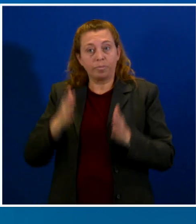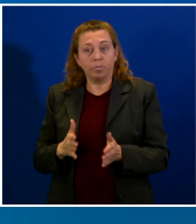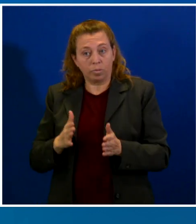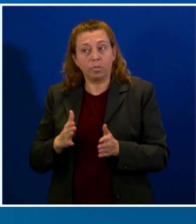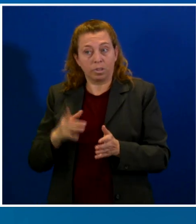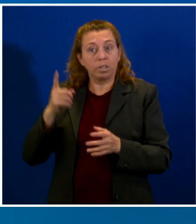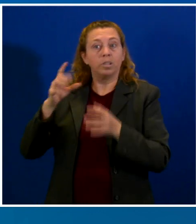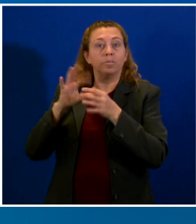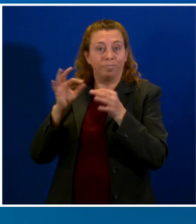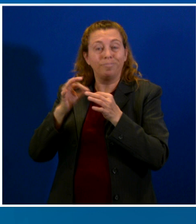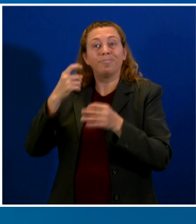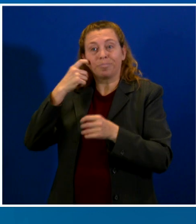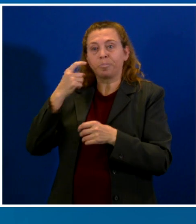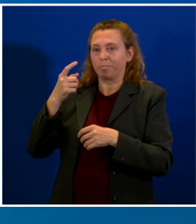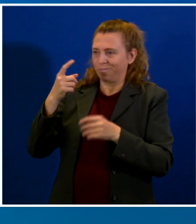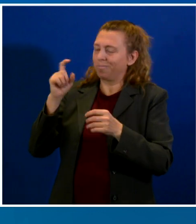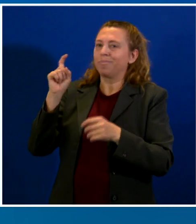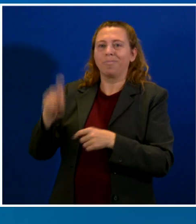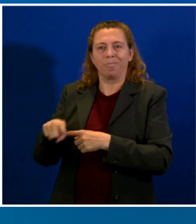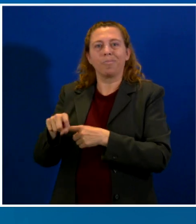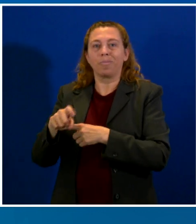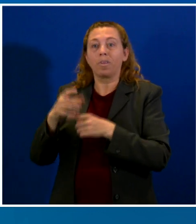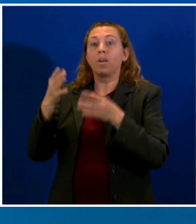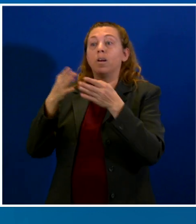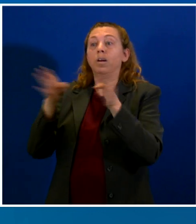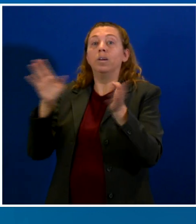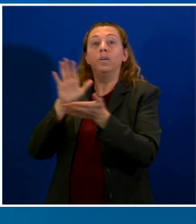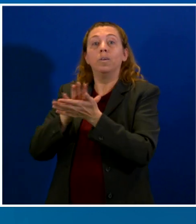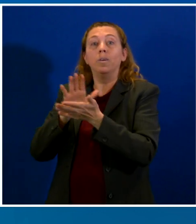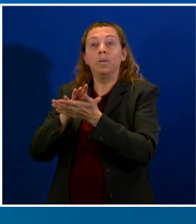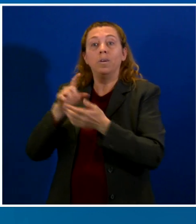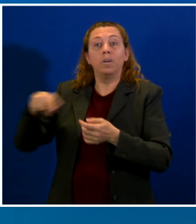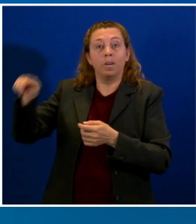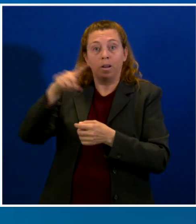public schools to offer at least two in-person learning days for